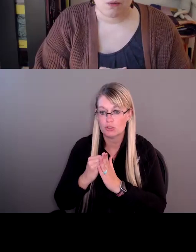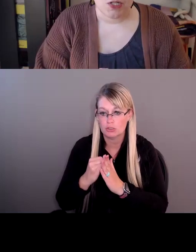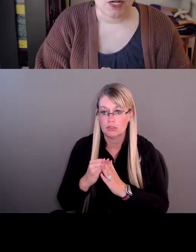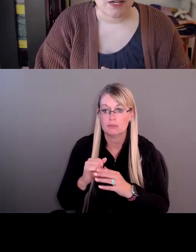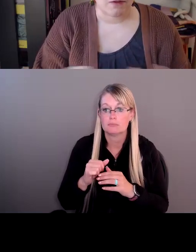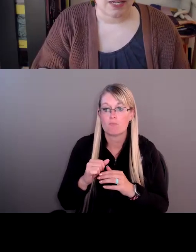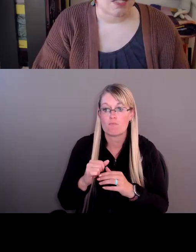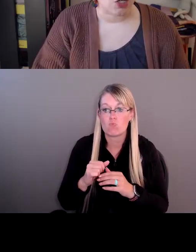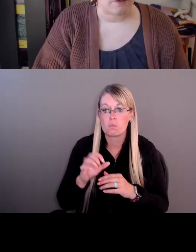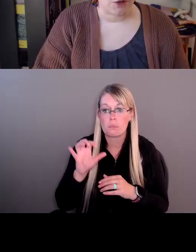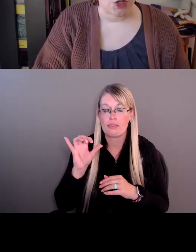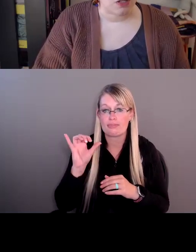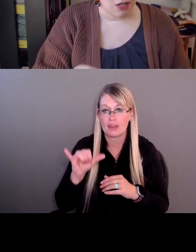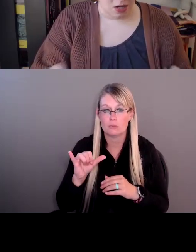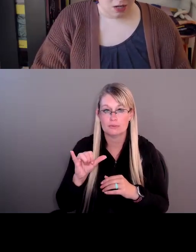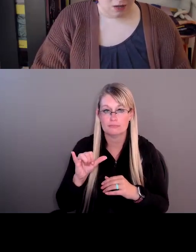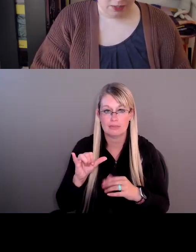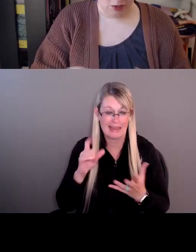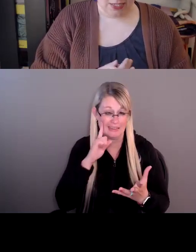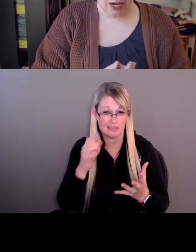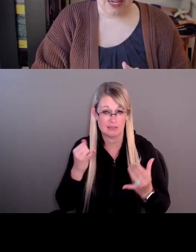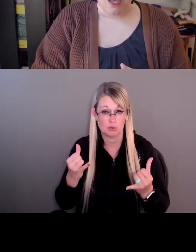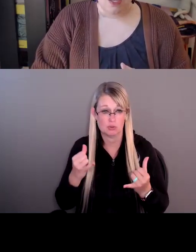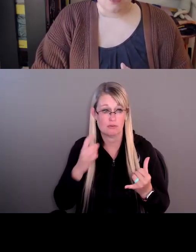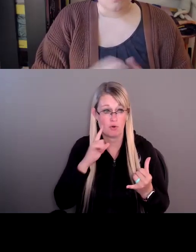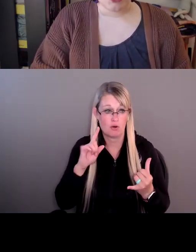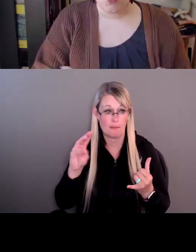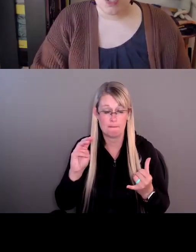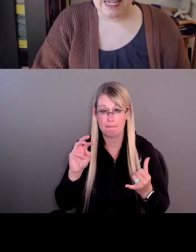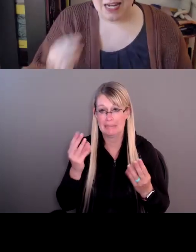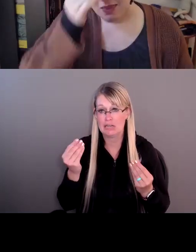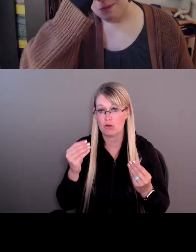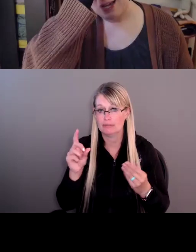was created for a guess the current version of the video design, which is cool. I get it. They